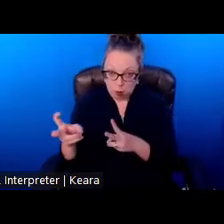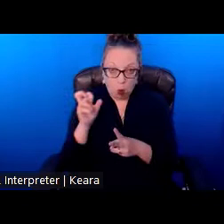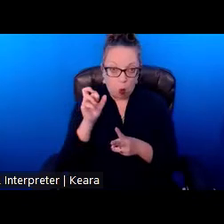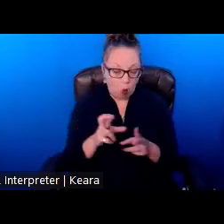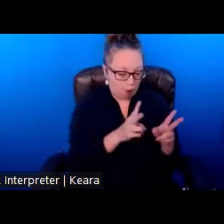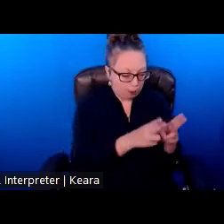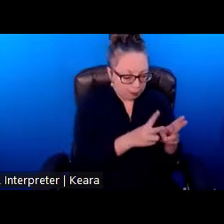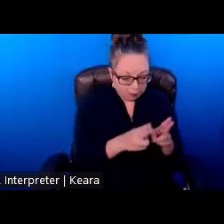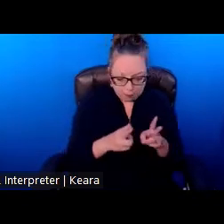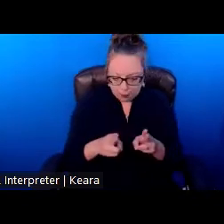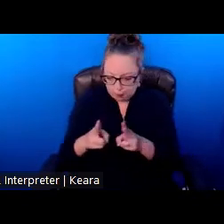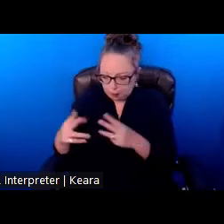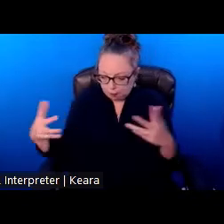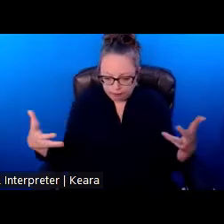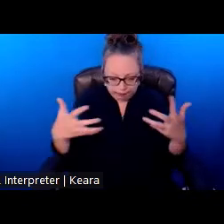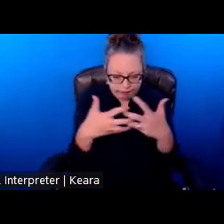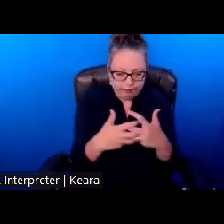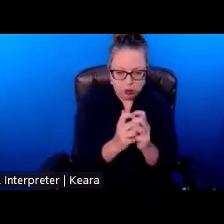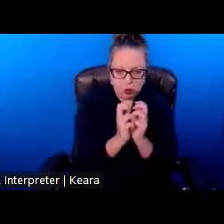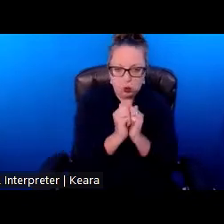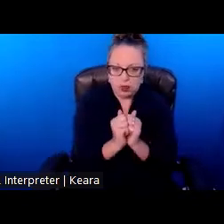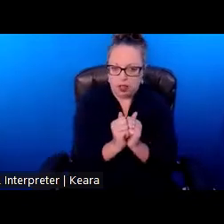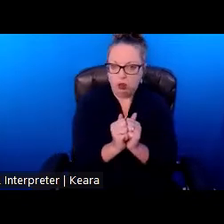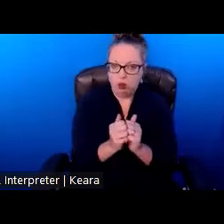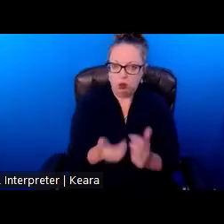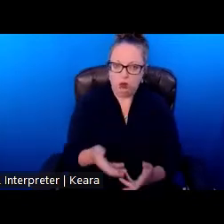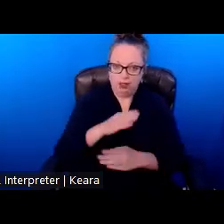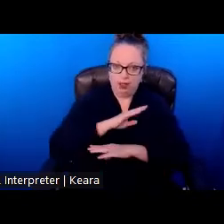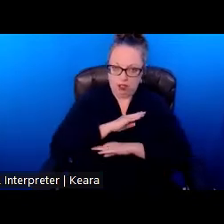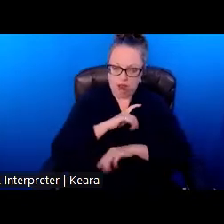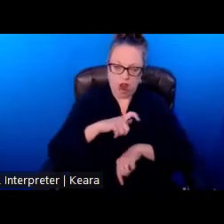from throughout the recording in order to meet the time limit requirements.